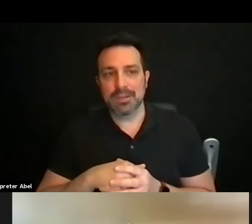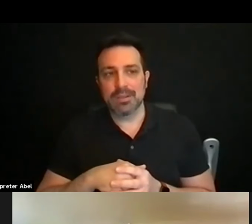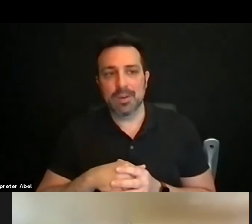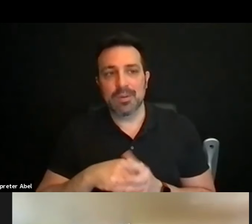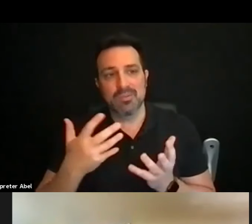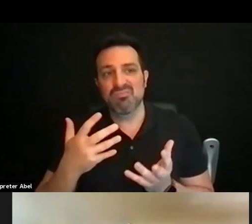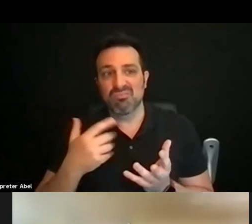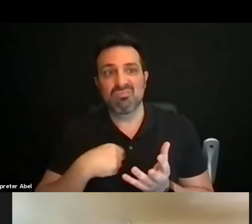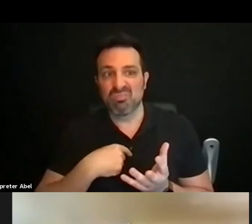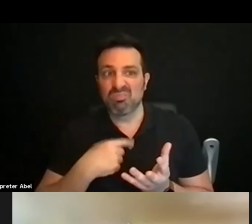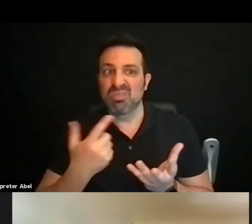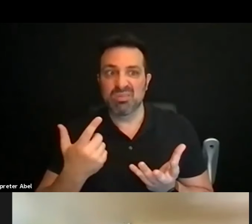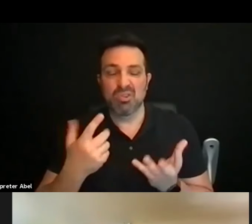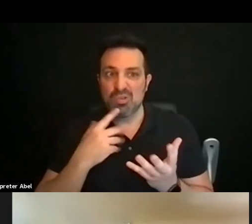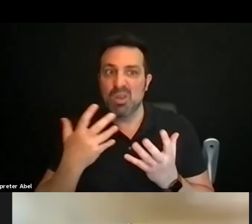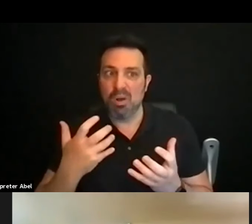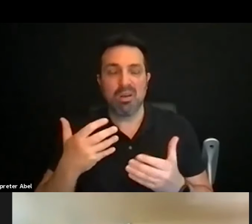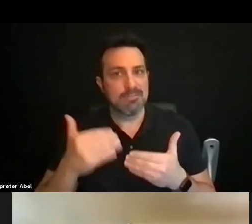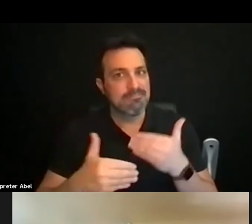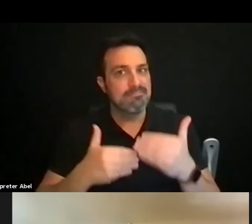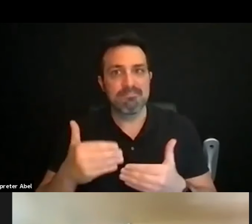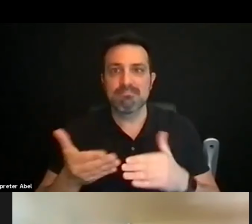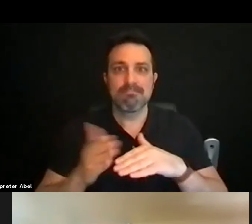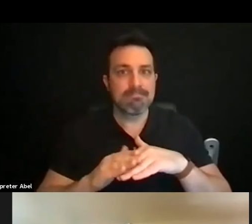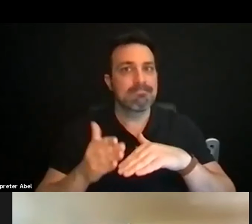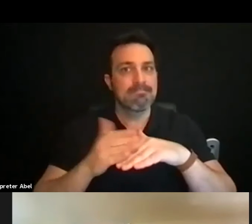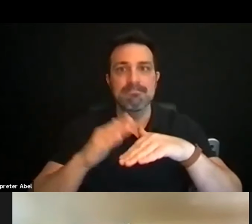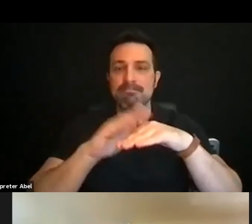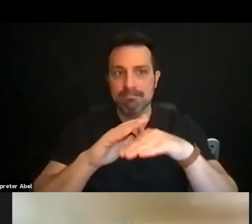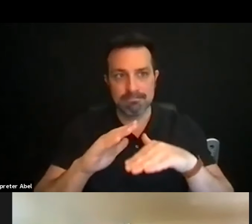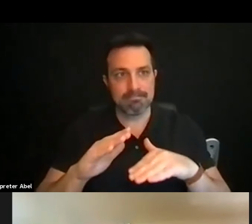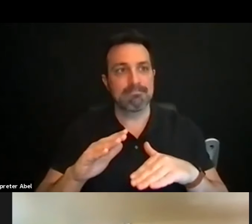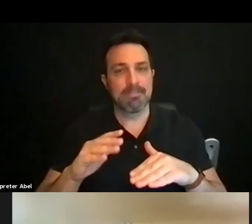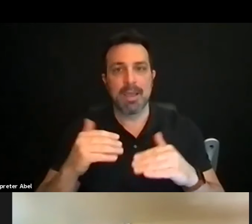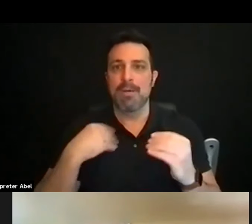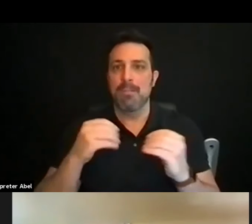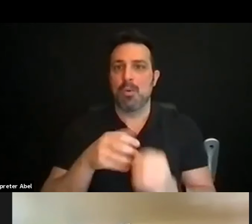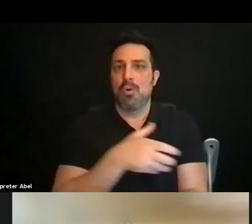a non-profit and we have been operating since 2016 as a